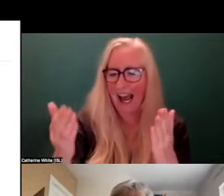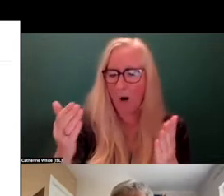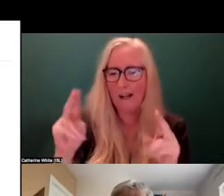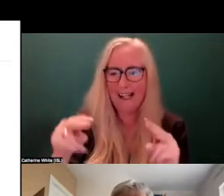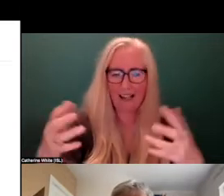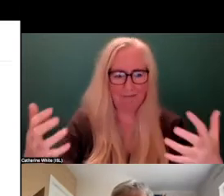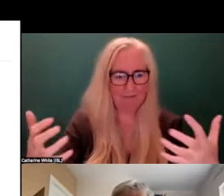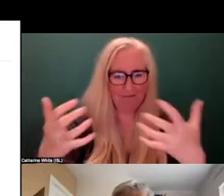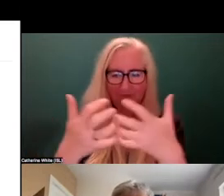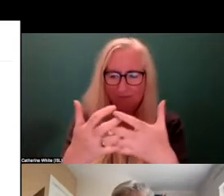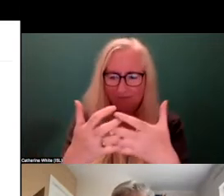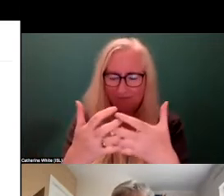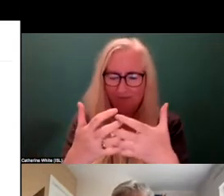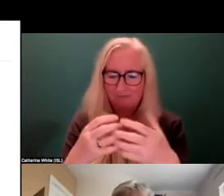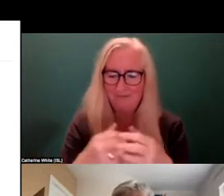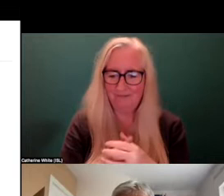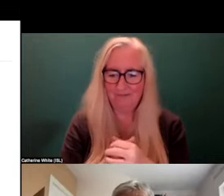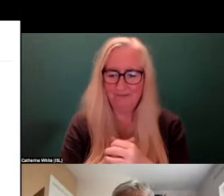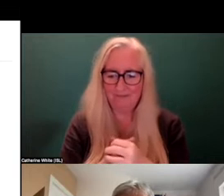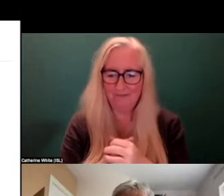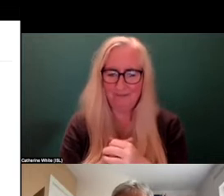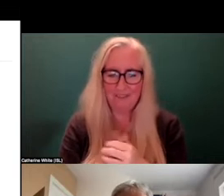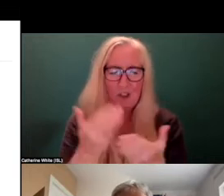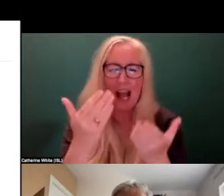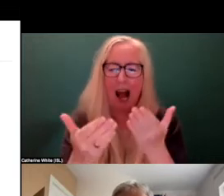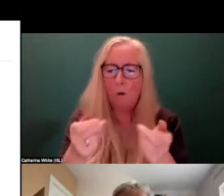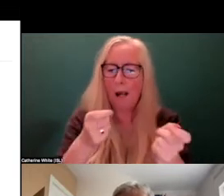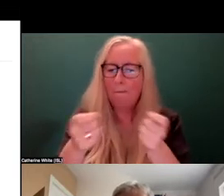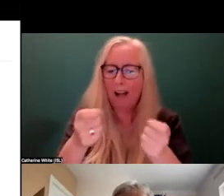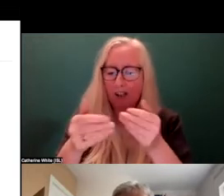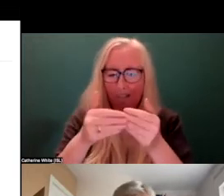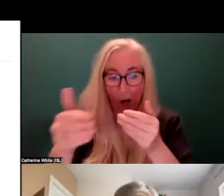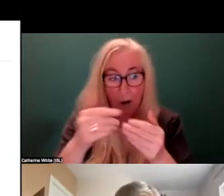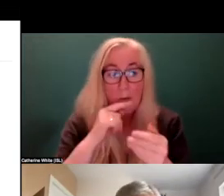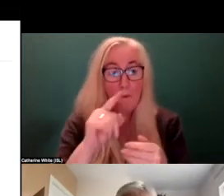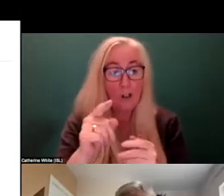And how we reconcile them is, I think, a real key to how we manage going forward.